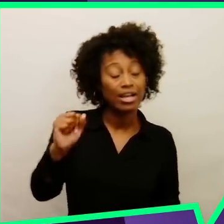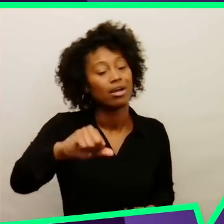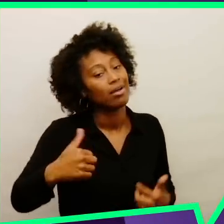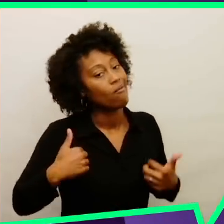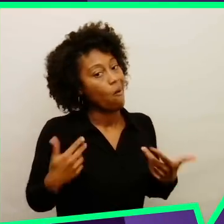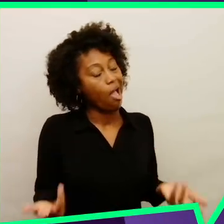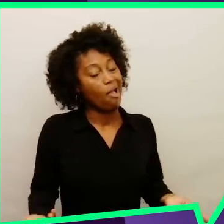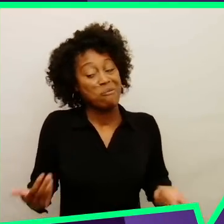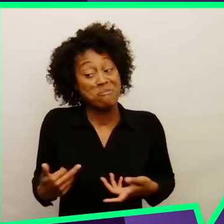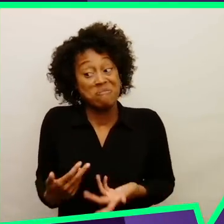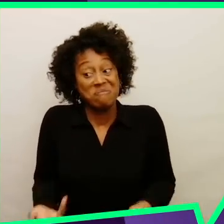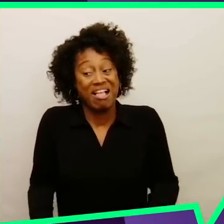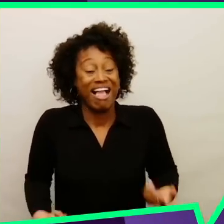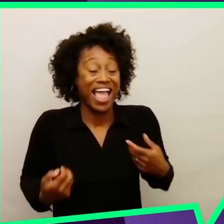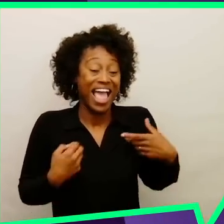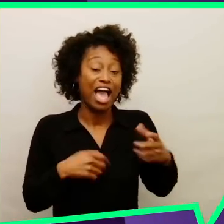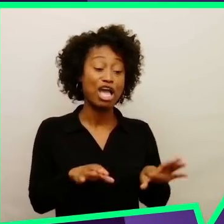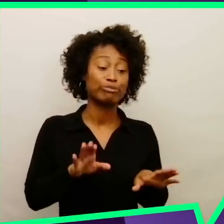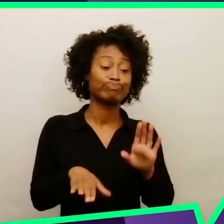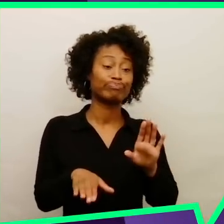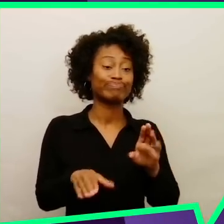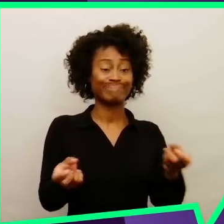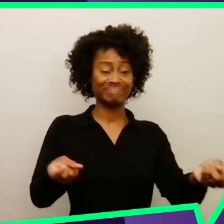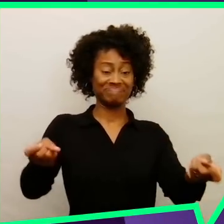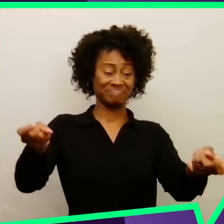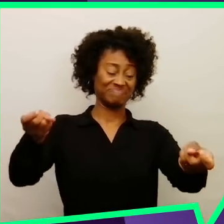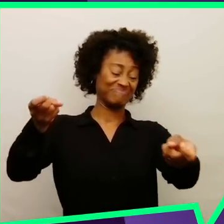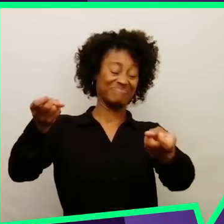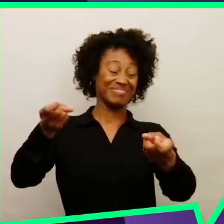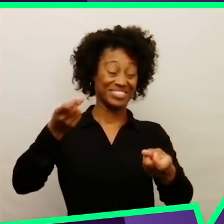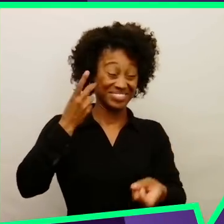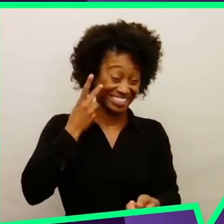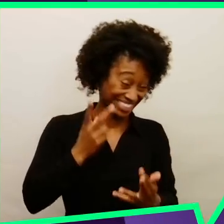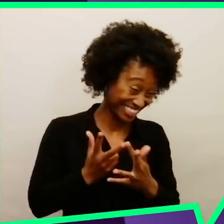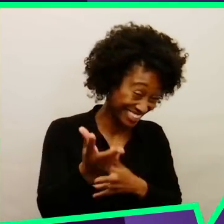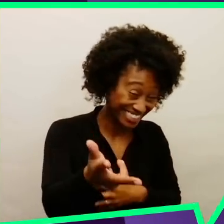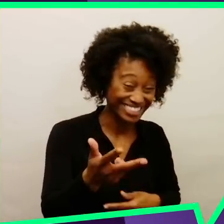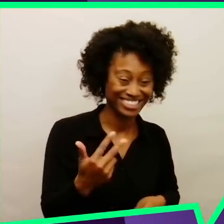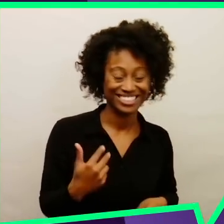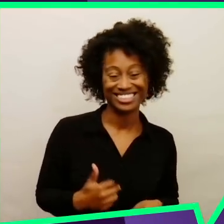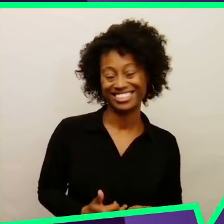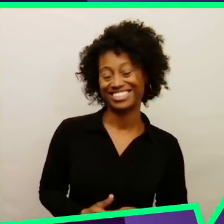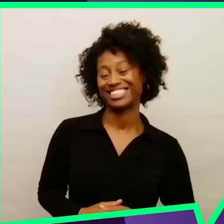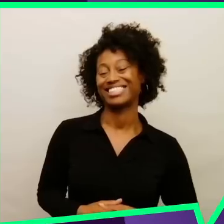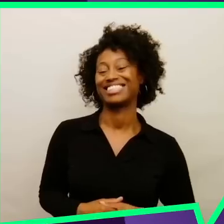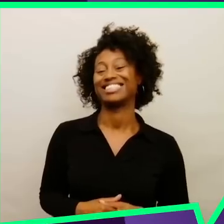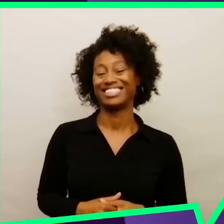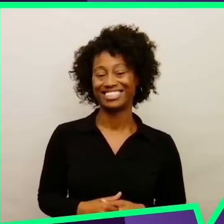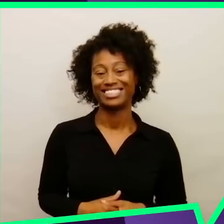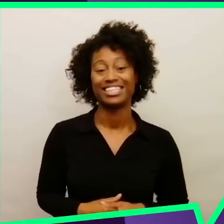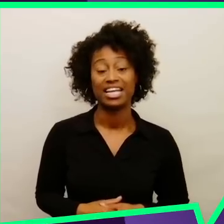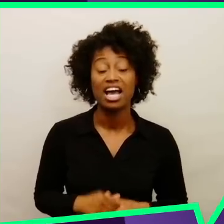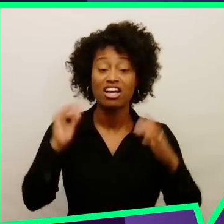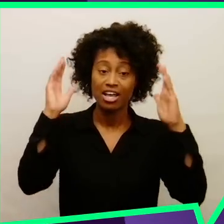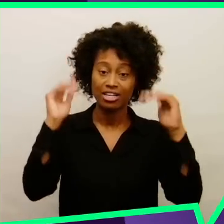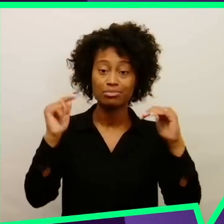Just putting that accelerator down and going through. Going through. I expect to get carried again.